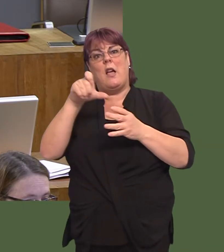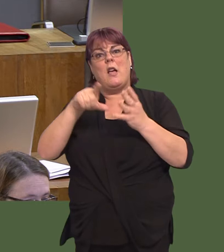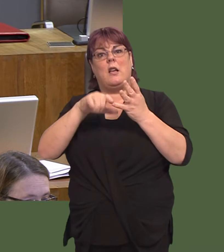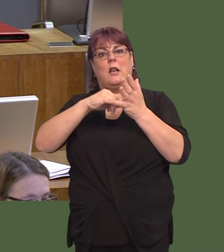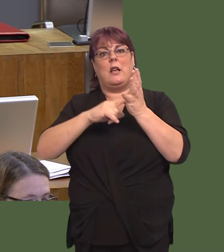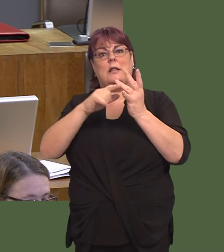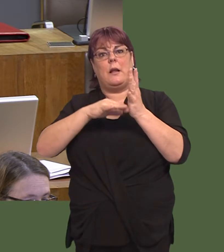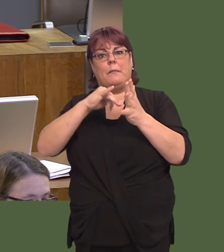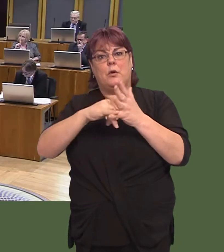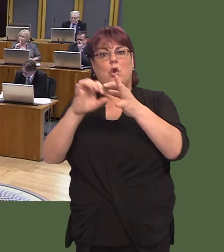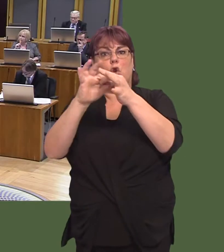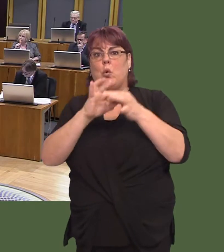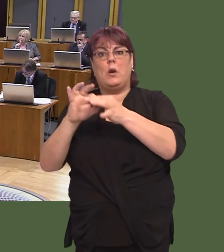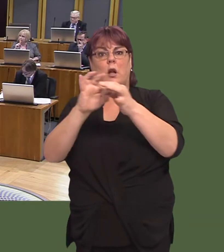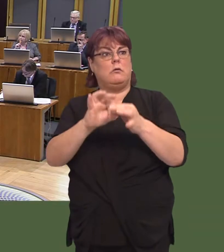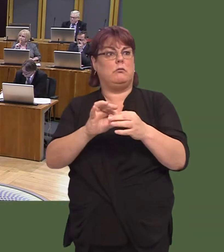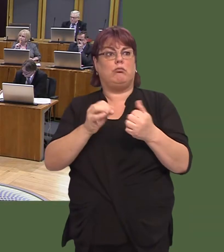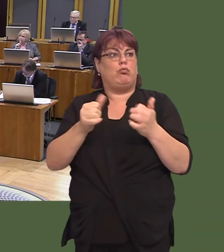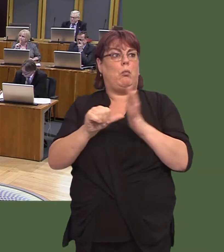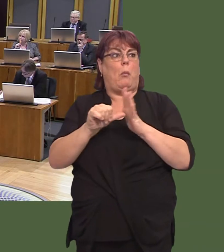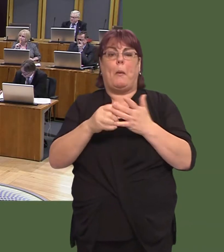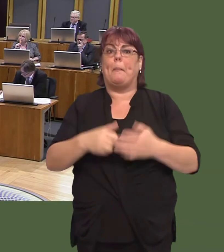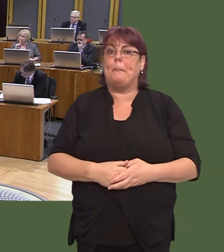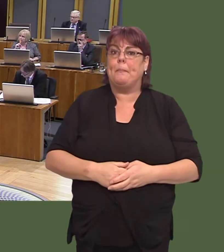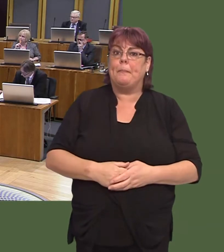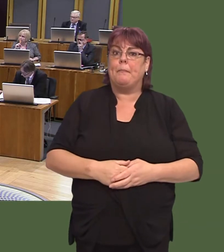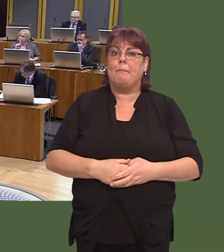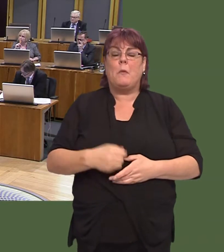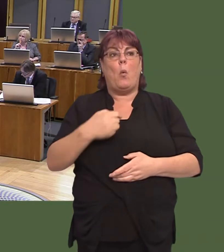The UK leaves the customs union and you have to have the same kind of border as exists,